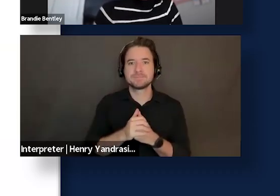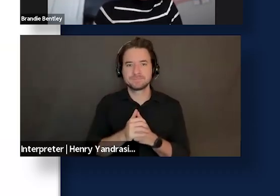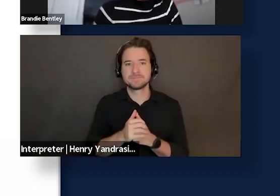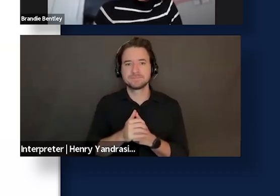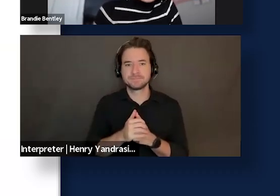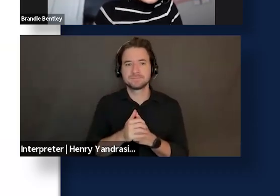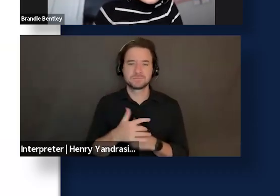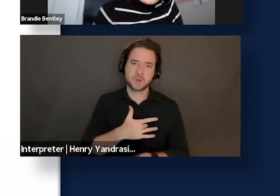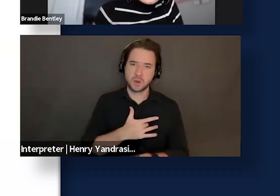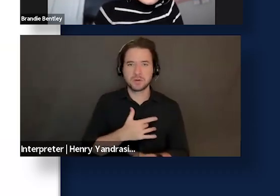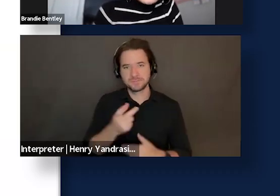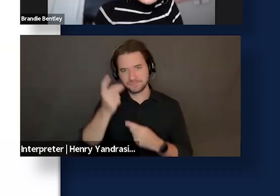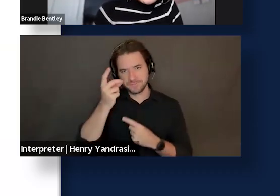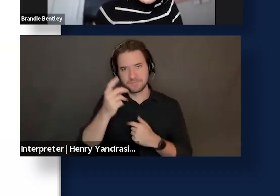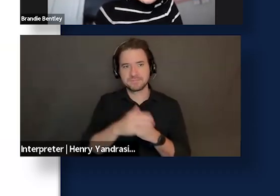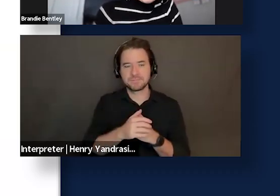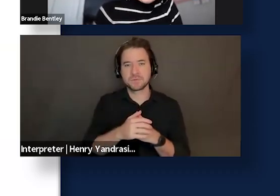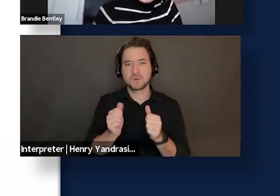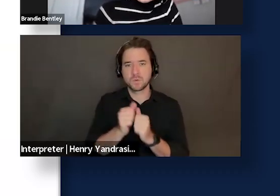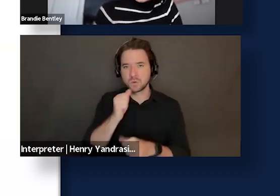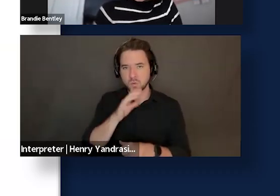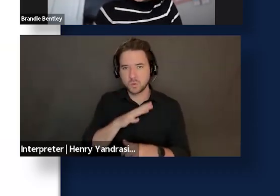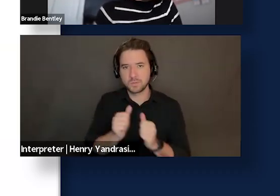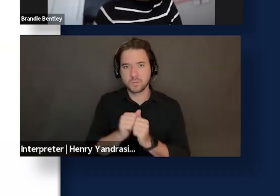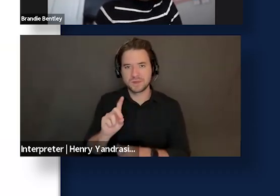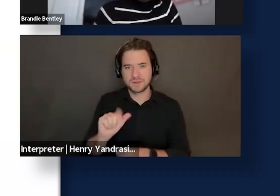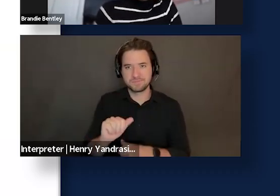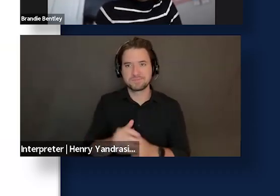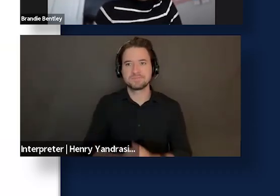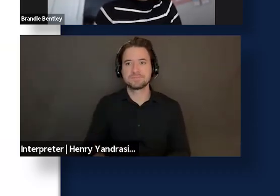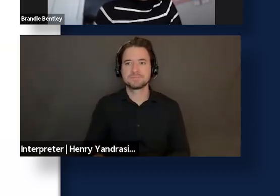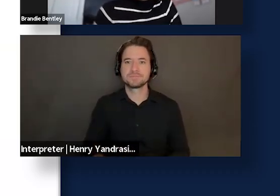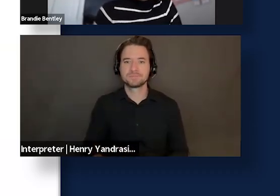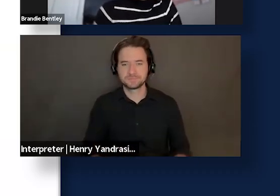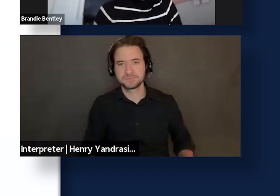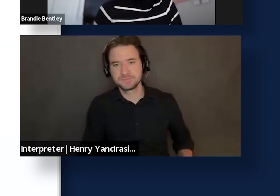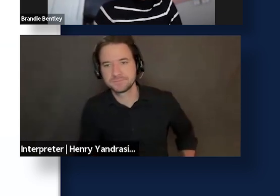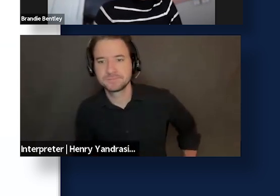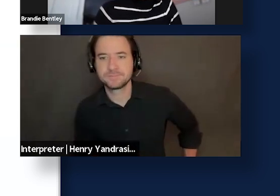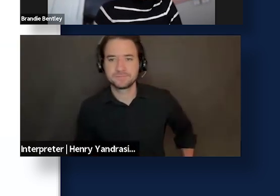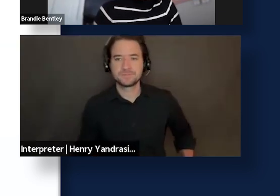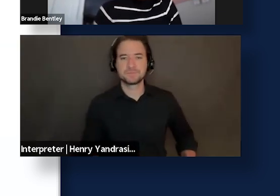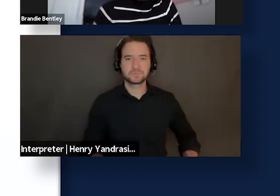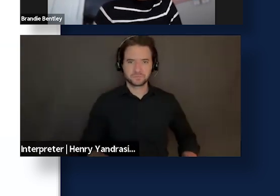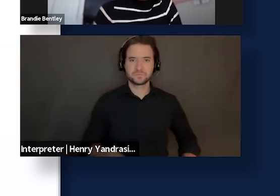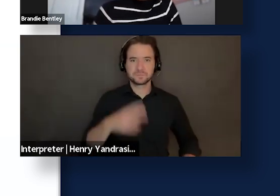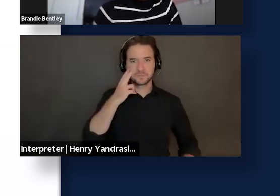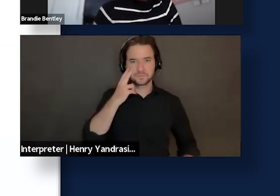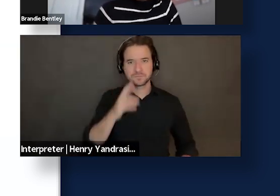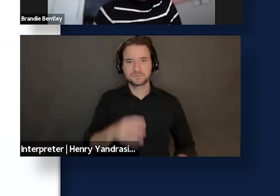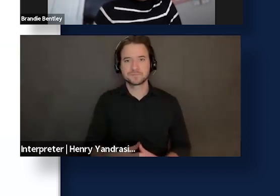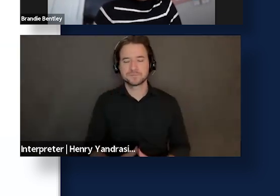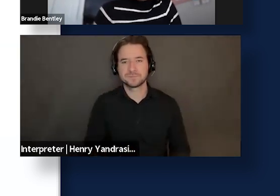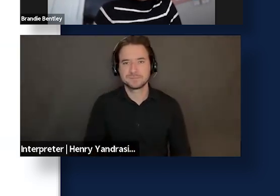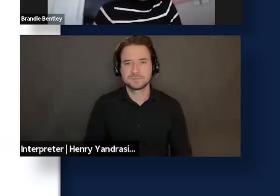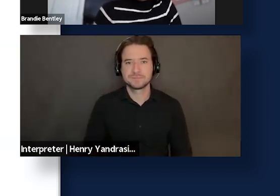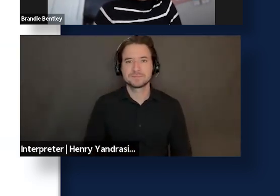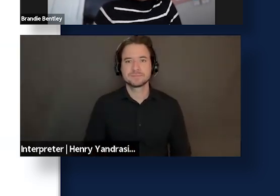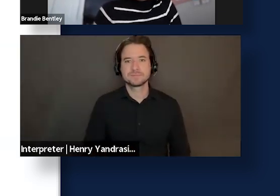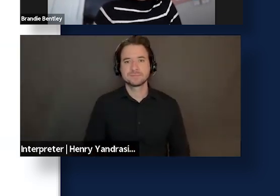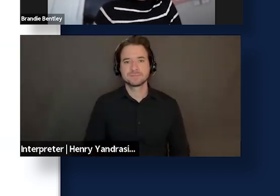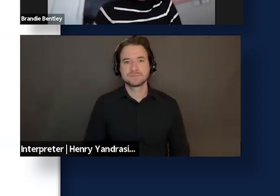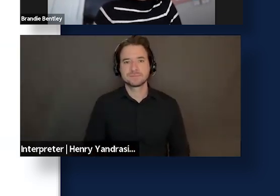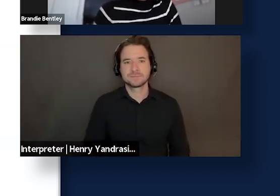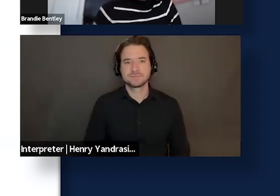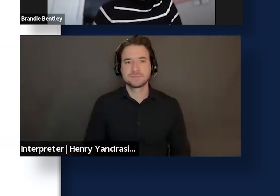Heart disease among women with disabilities. Let's see…